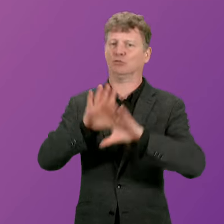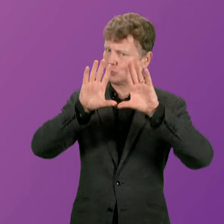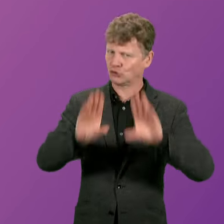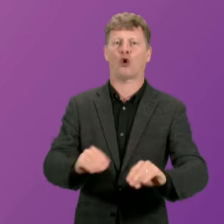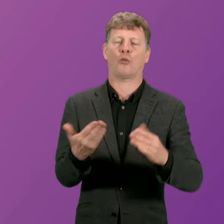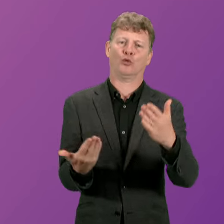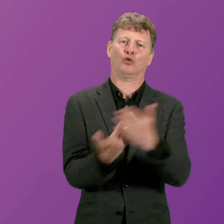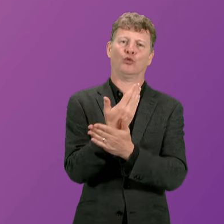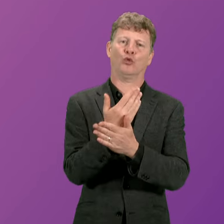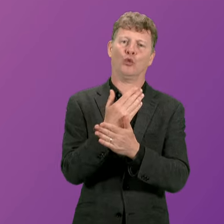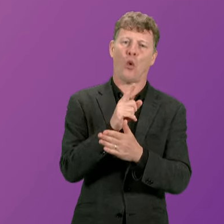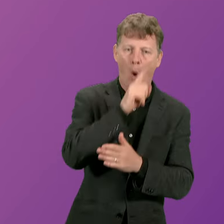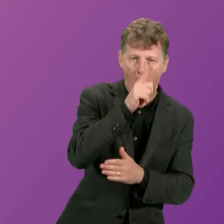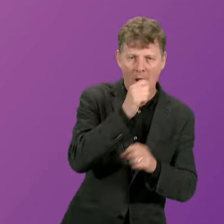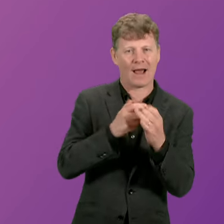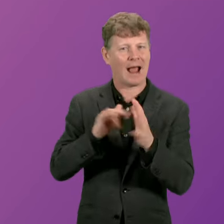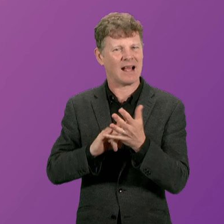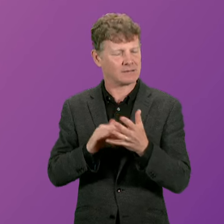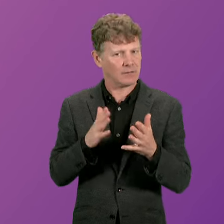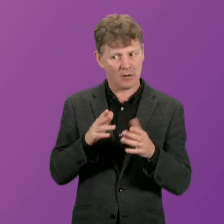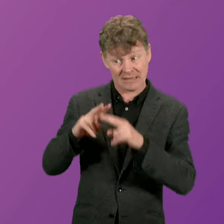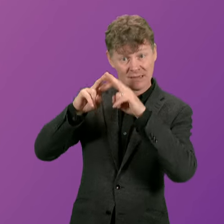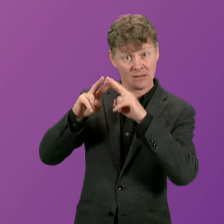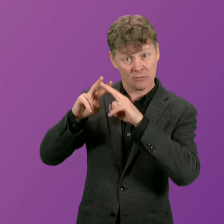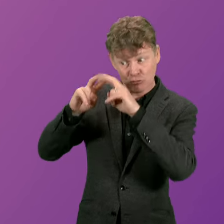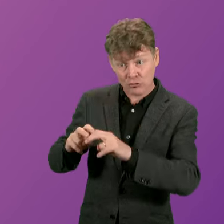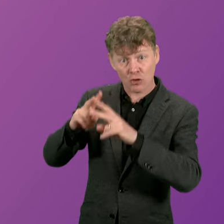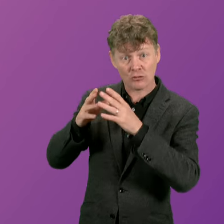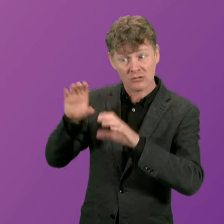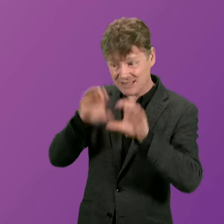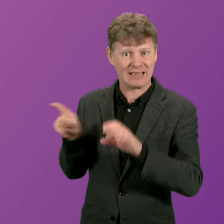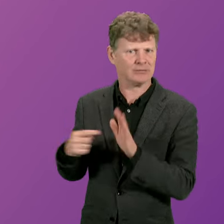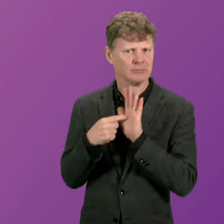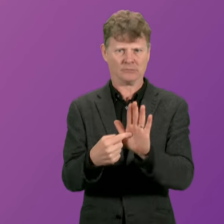which is consistent with the science. That position has been thrown into doubt this